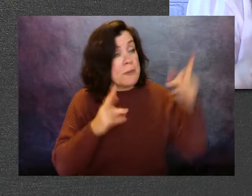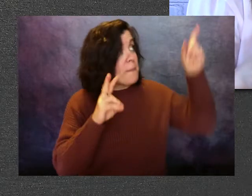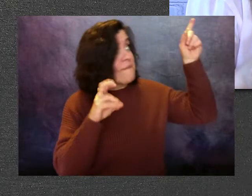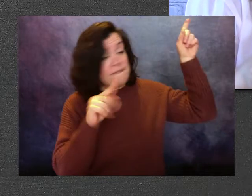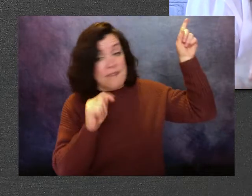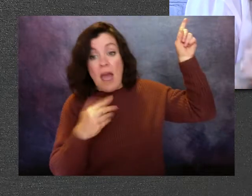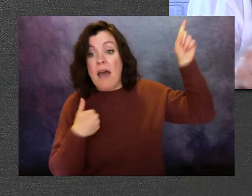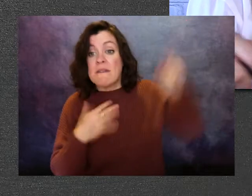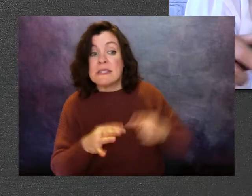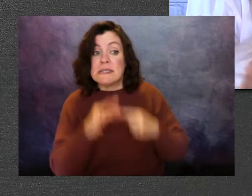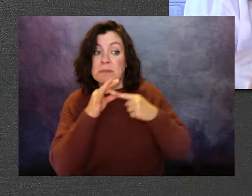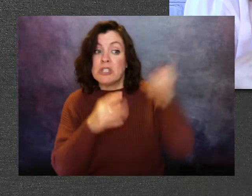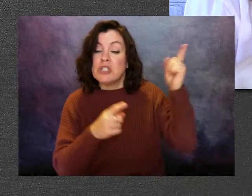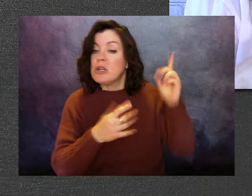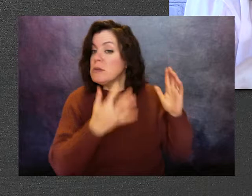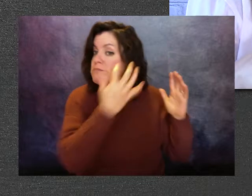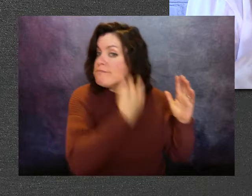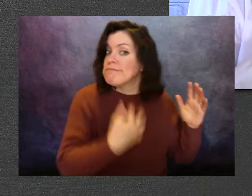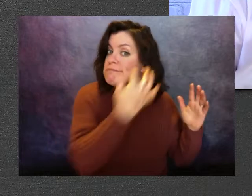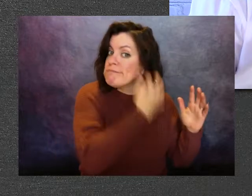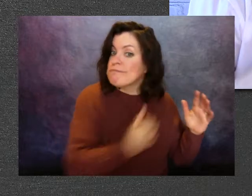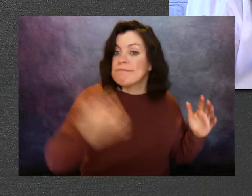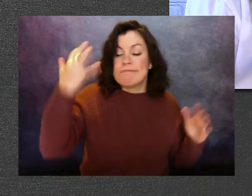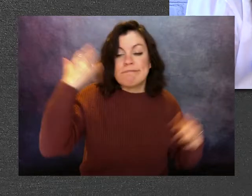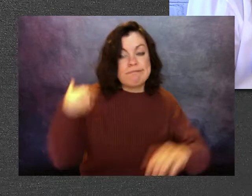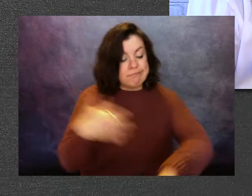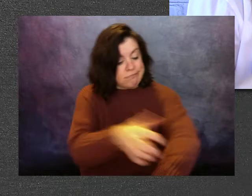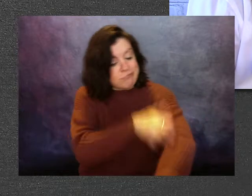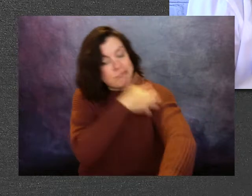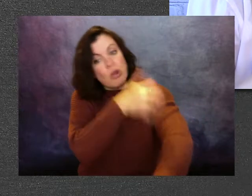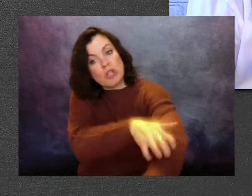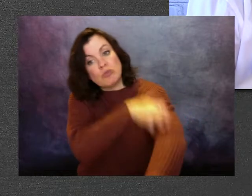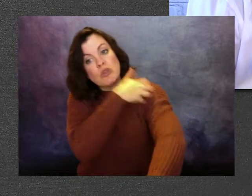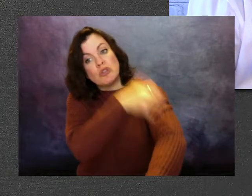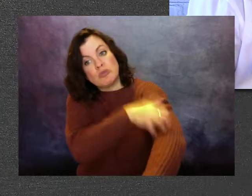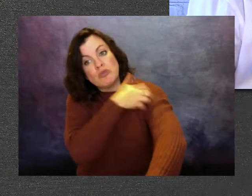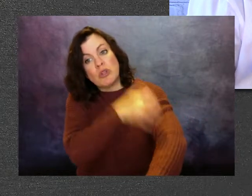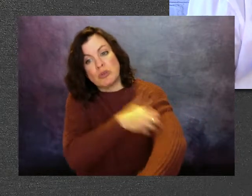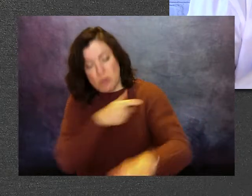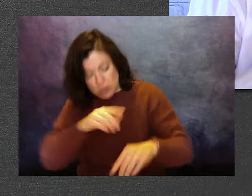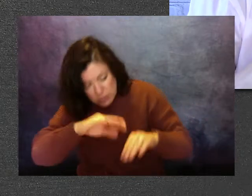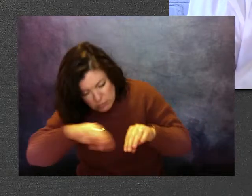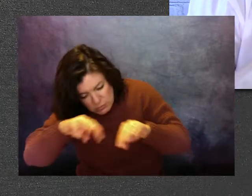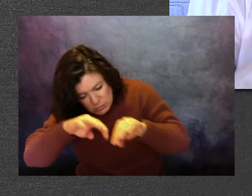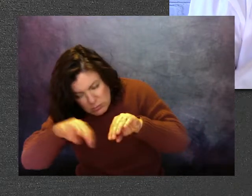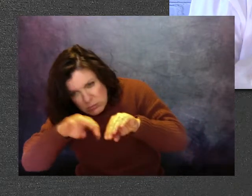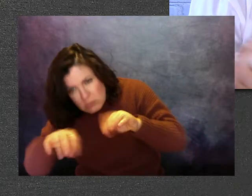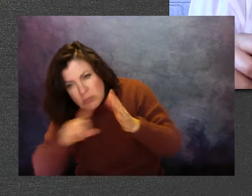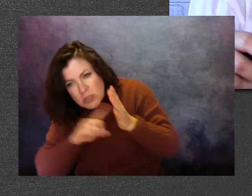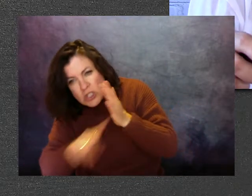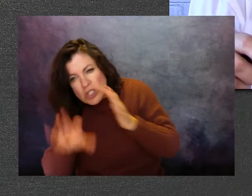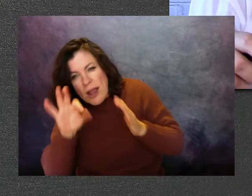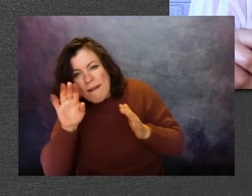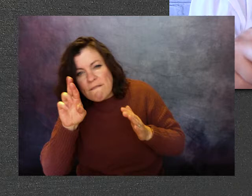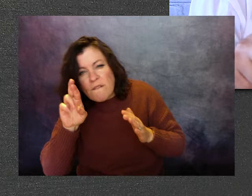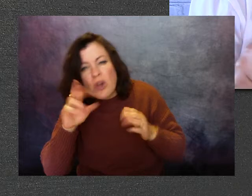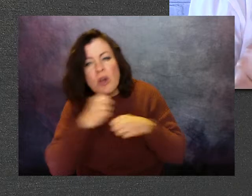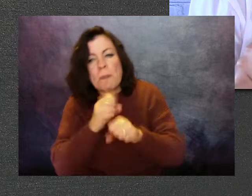or comb, to check the animals fur. Sometimes they're looking to see if the animal has fleas, or to see if their skin under their fur